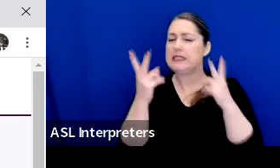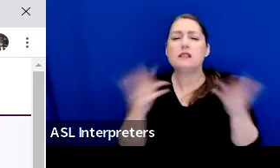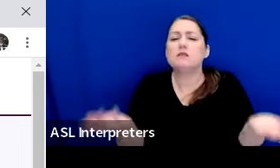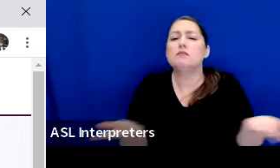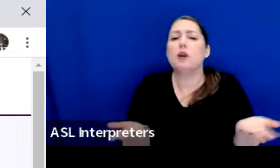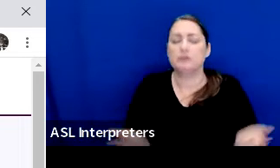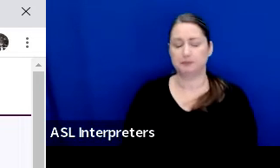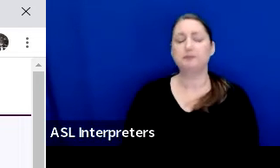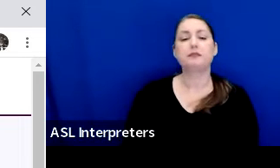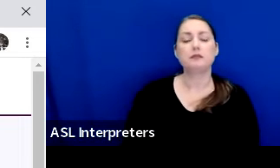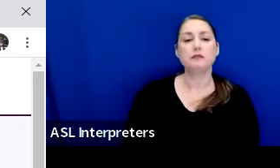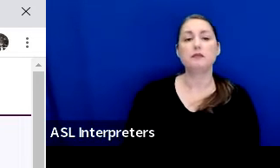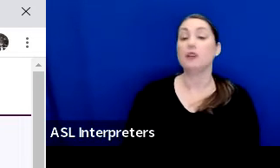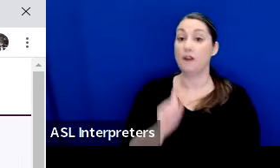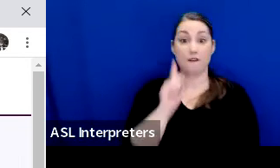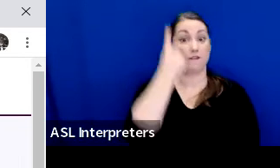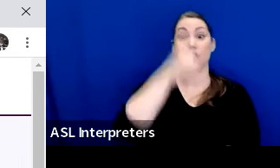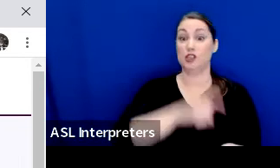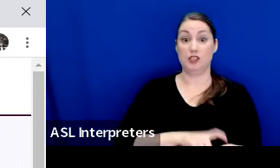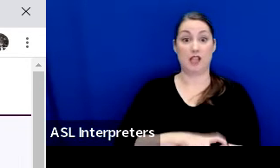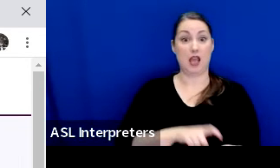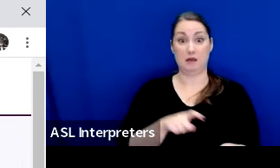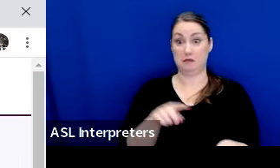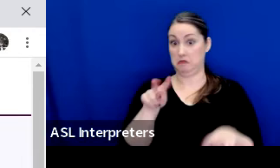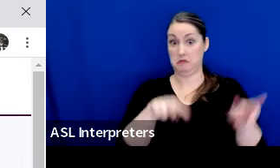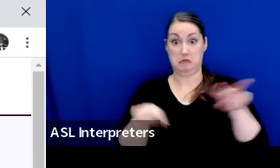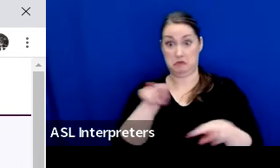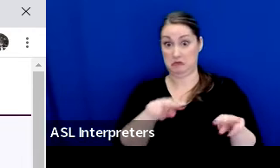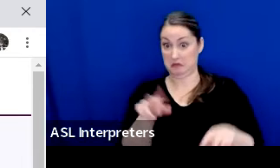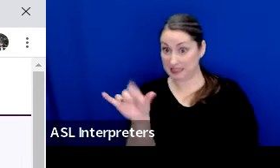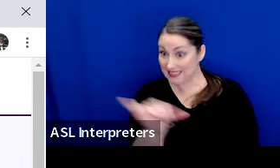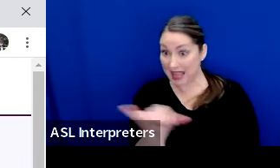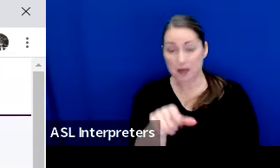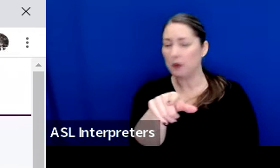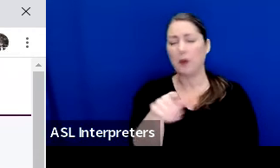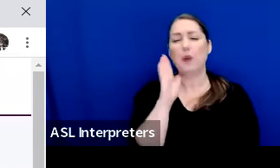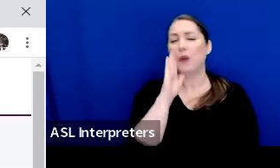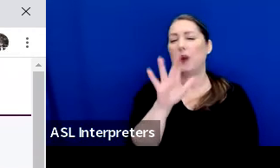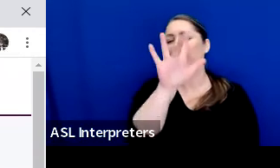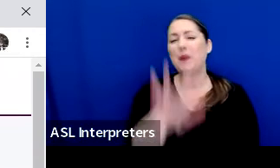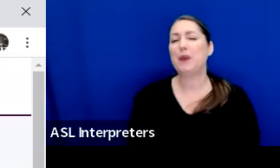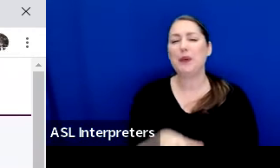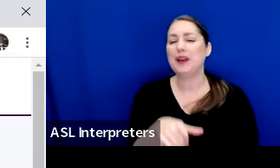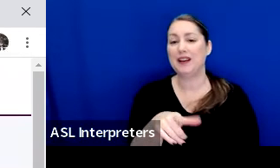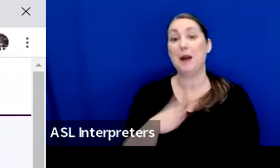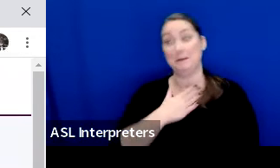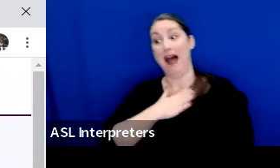one, if it's your first time, you're not going to see everything we're seeing because you don't have any glasses. I have my current courses, everyone uses my math